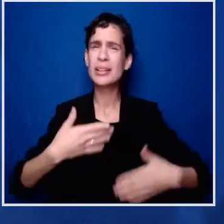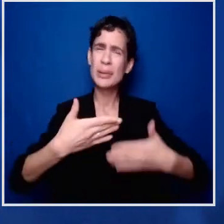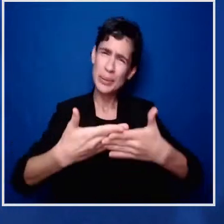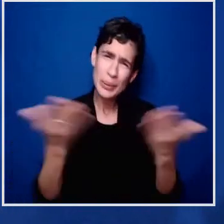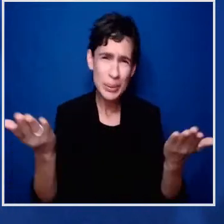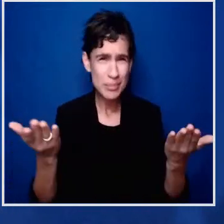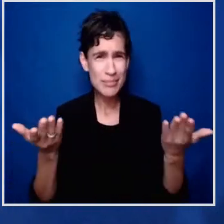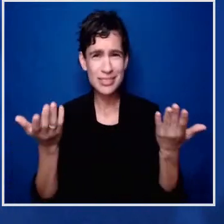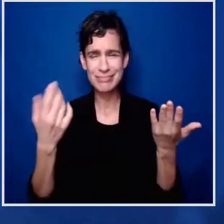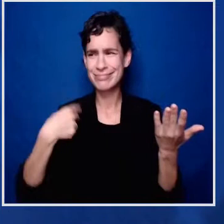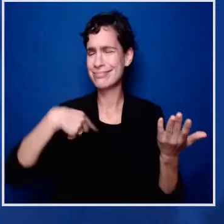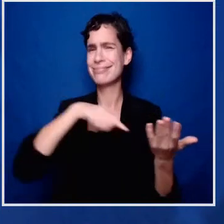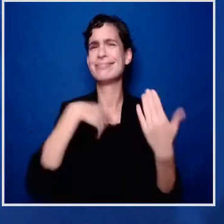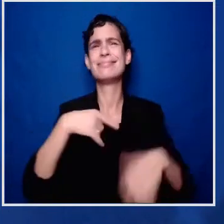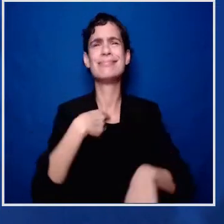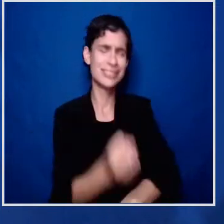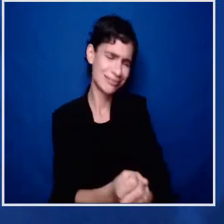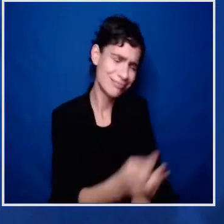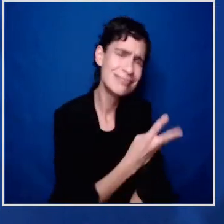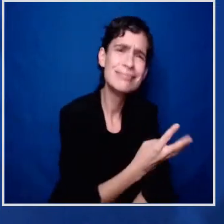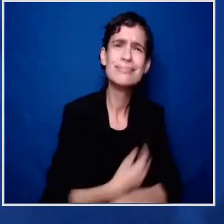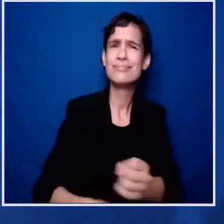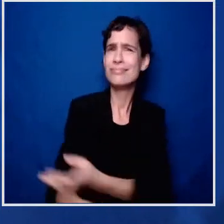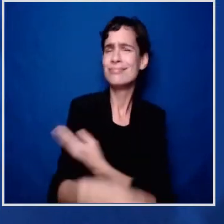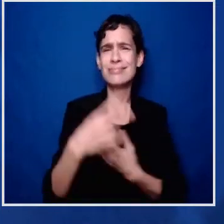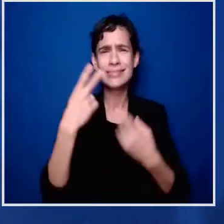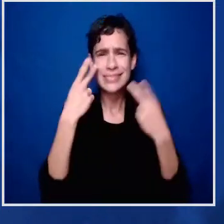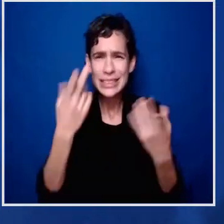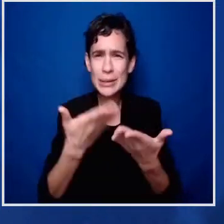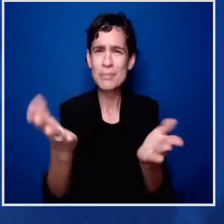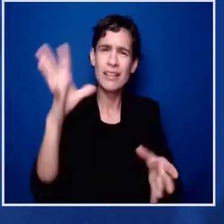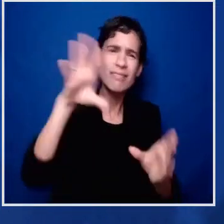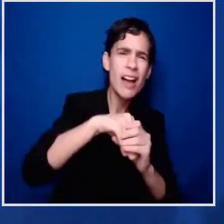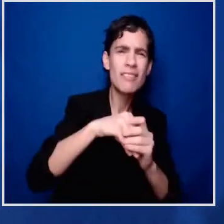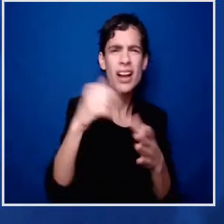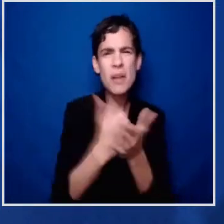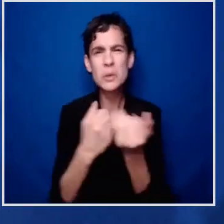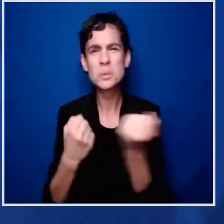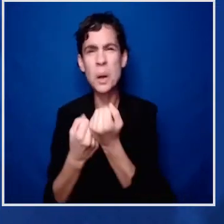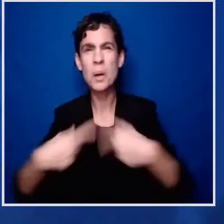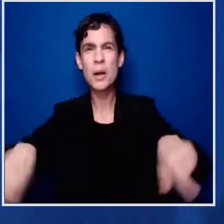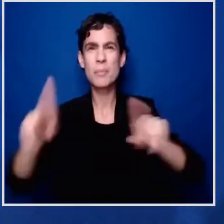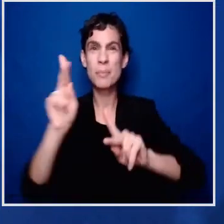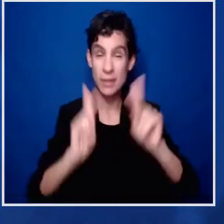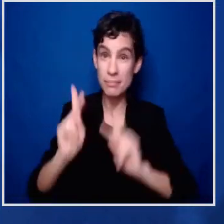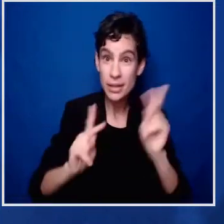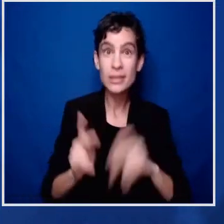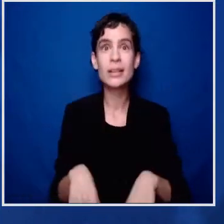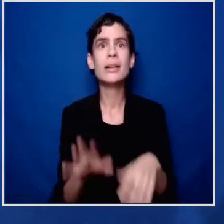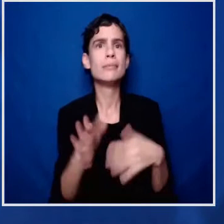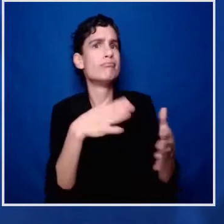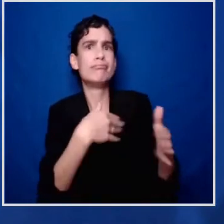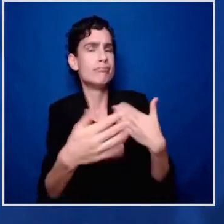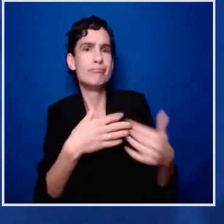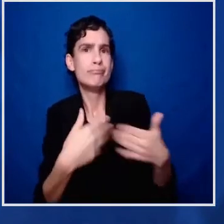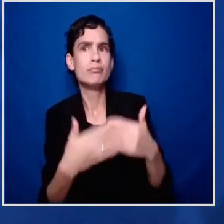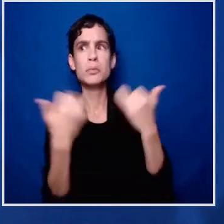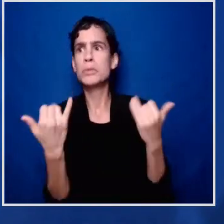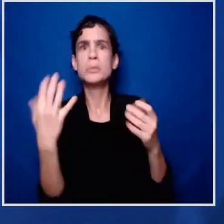WHAT SO MANY OF YOU ARE DOING, AND THE IMPACT YOU ARE MAKING.